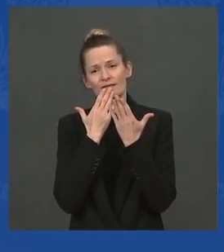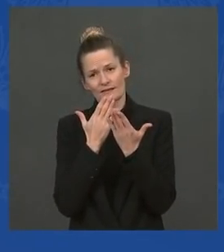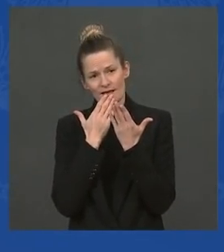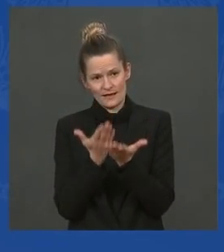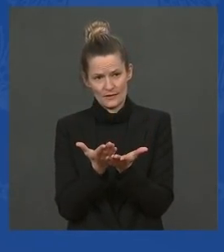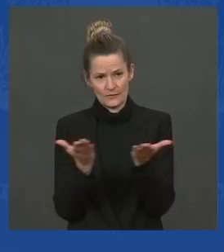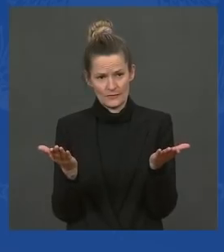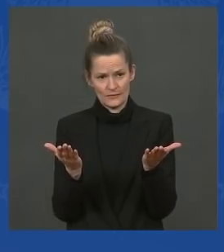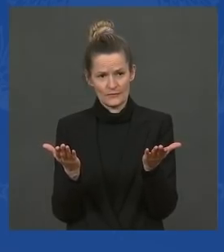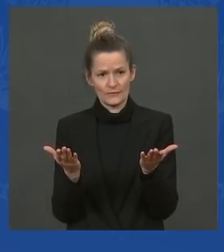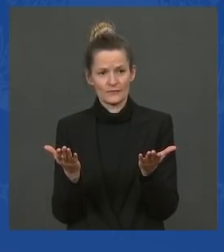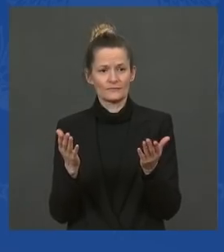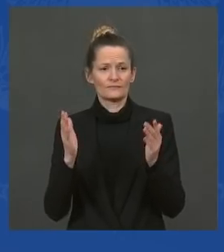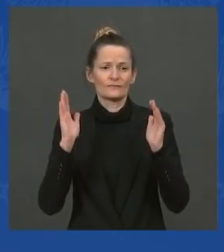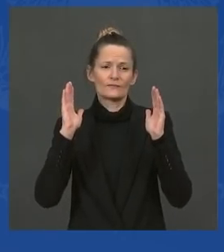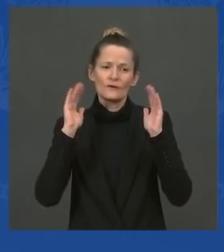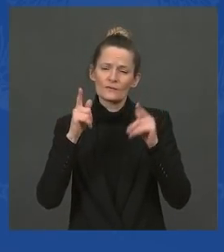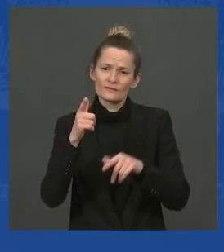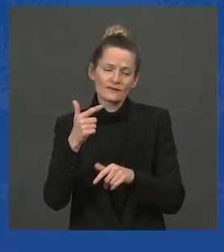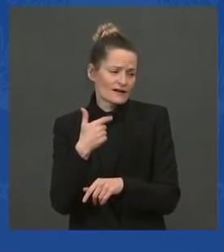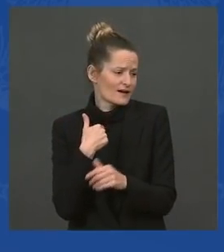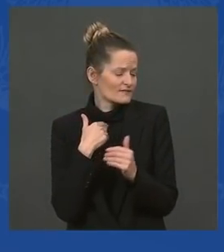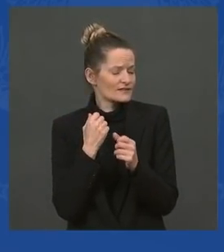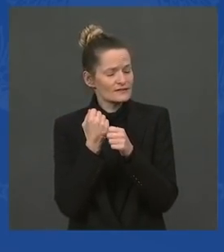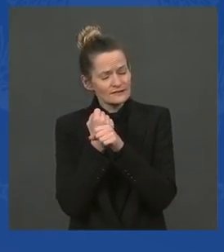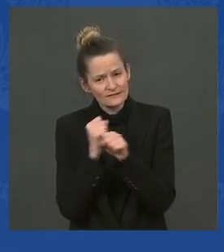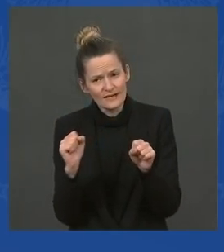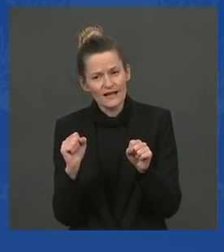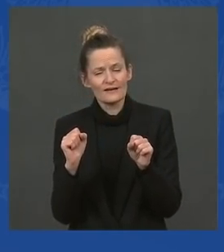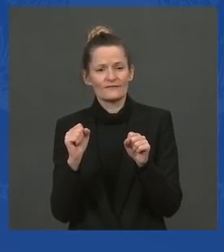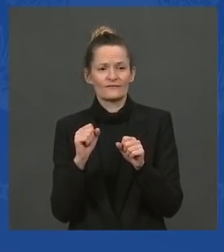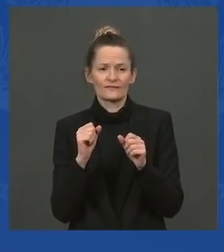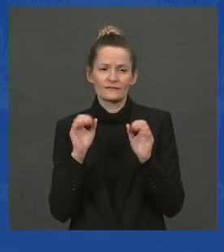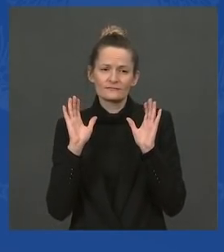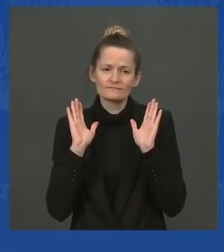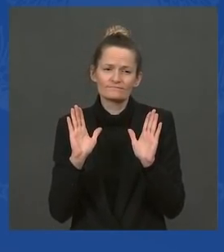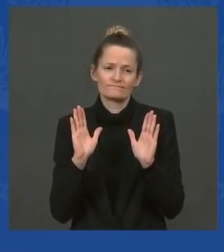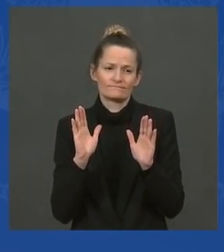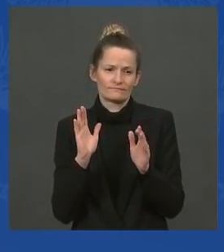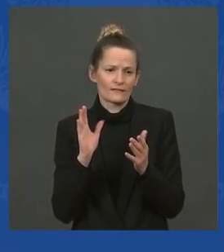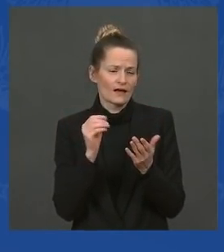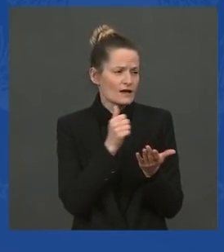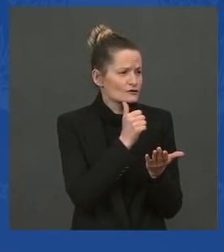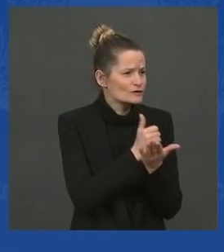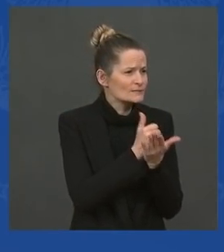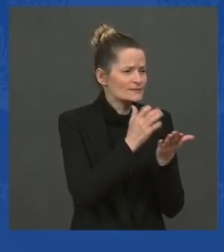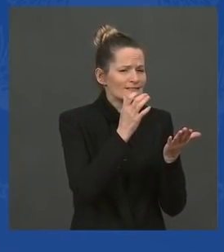and free; promising new treatments providing for hope that we can bring an end